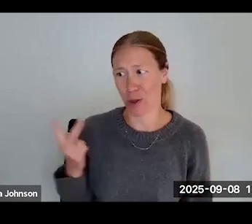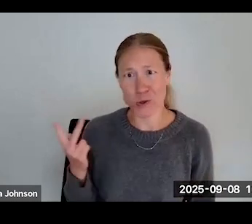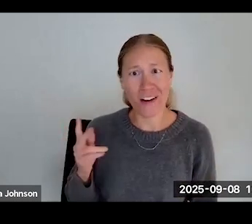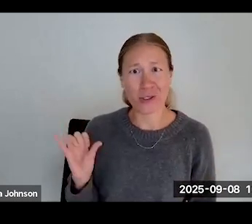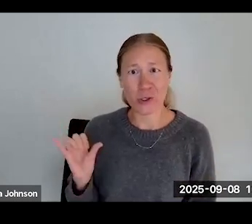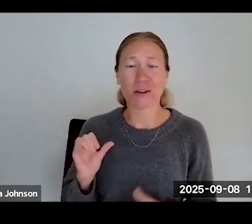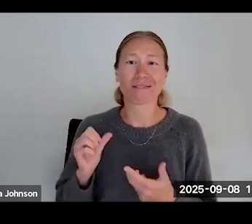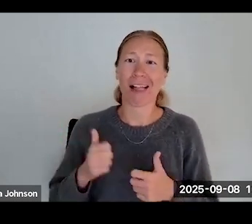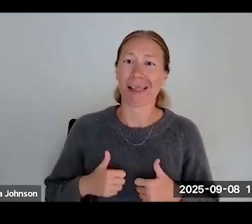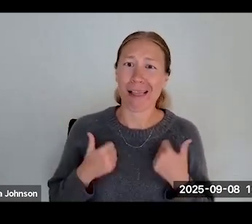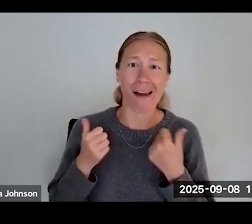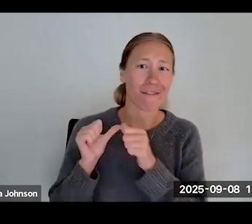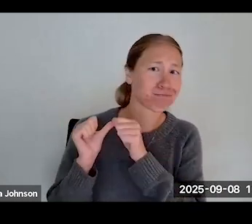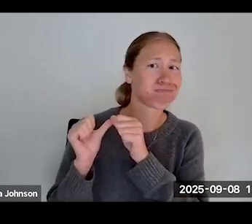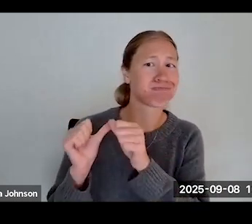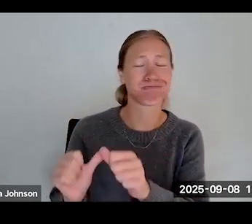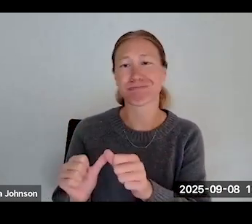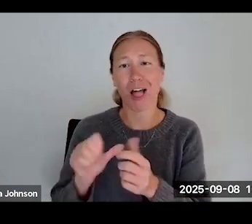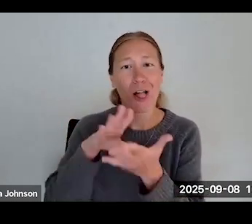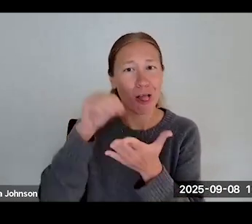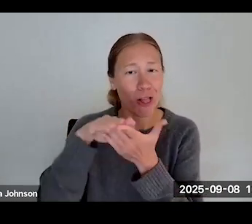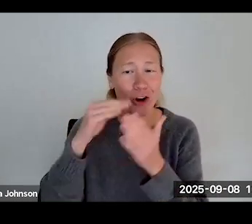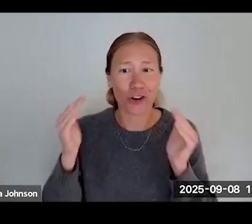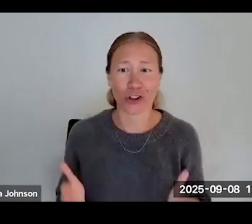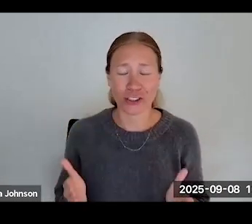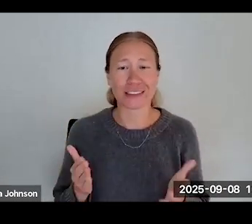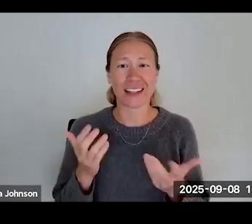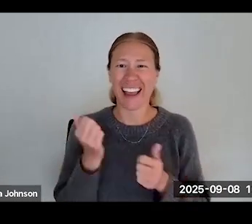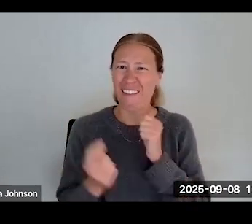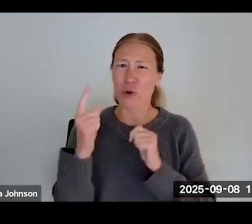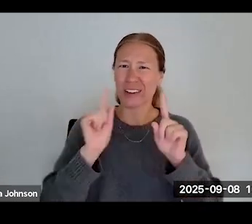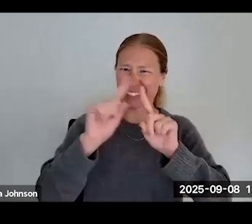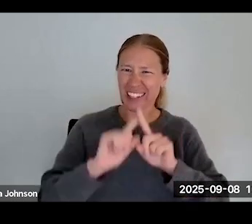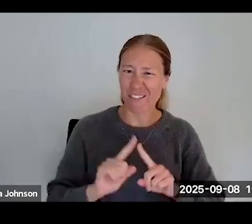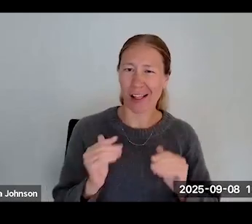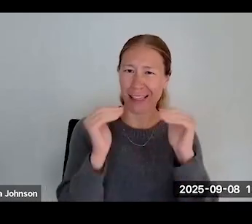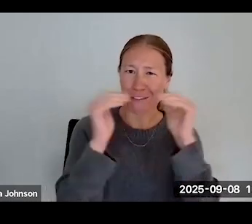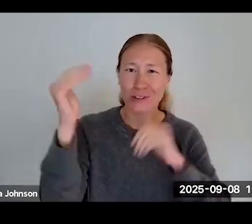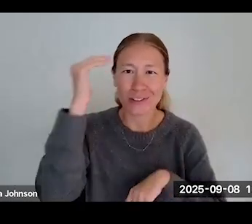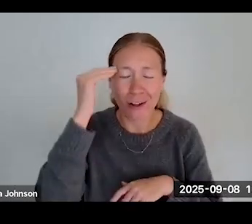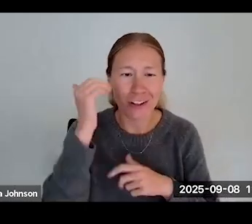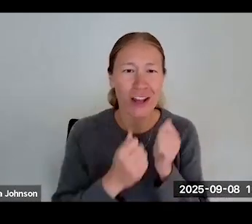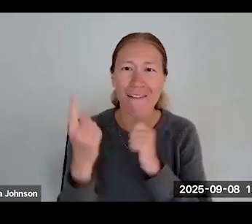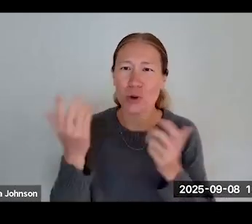and we're all at different levels of knowledge. So we should respect that everyone is here to gain new insights and grow as a professional.